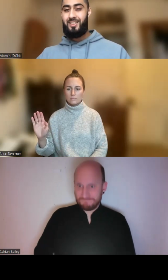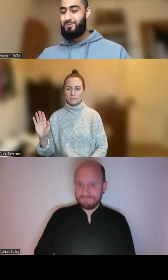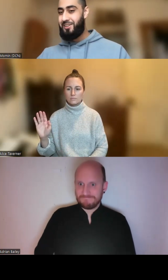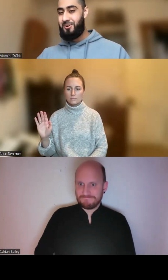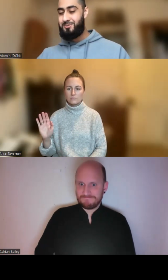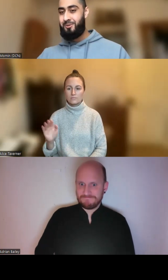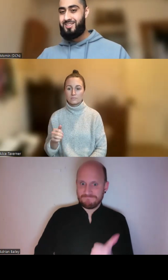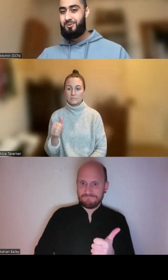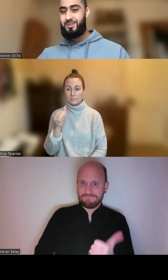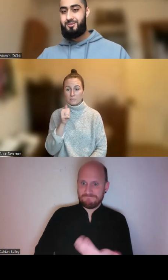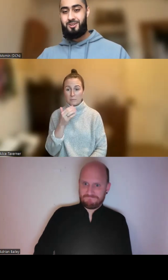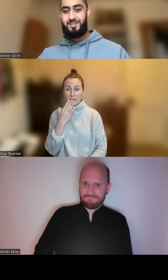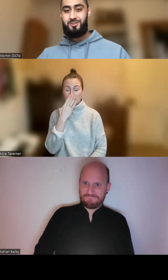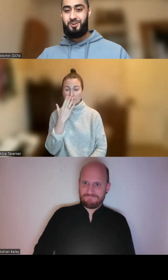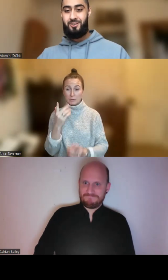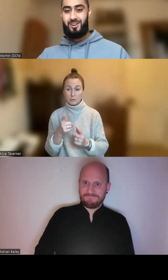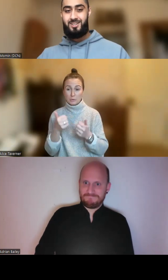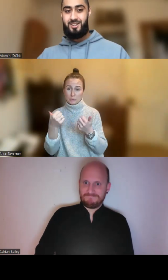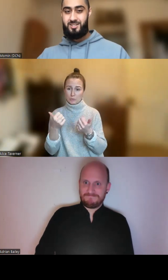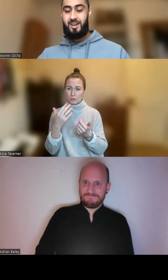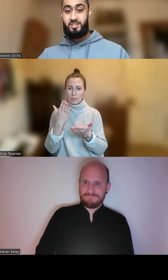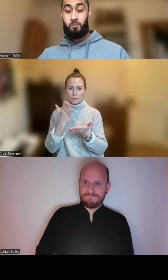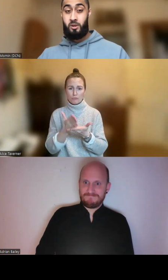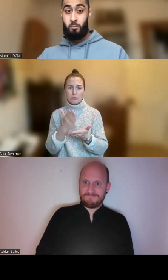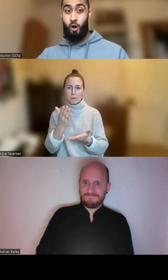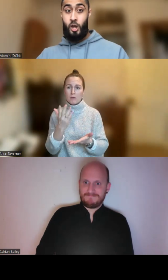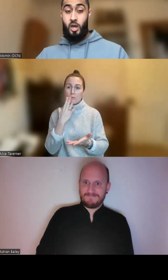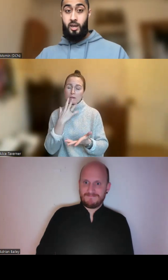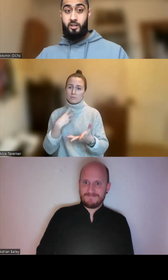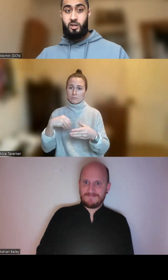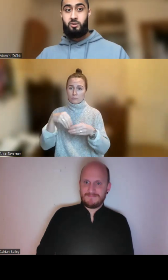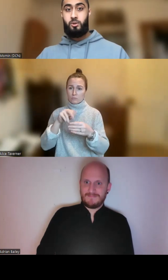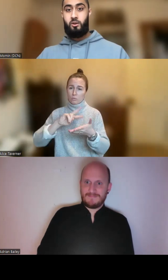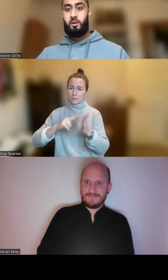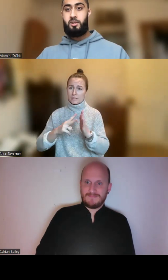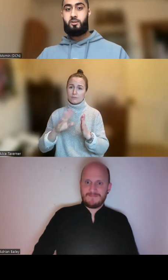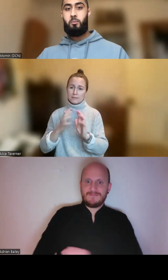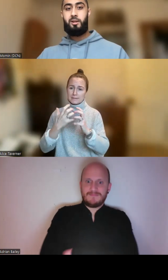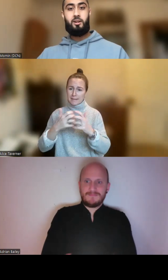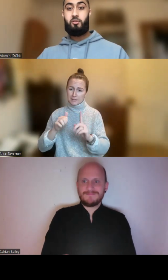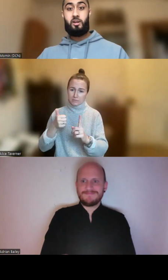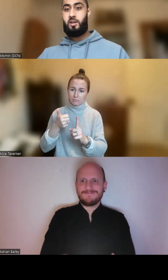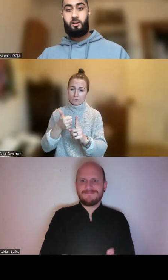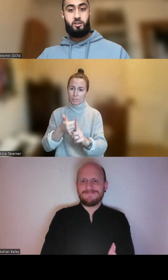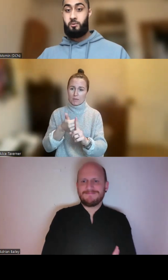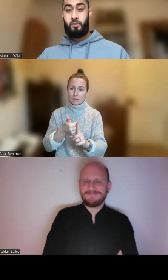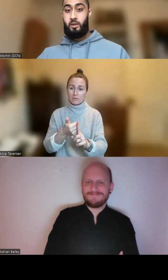and that's what I thought as well once I joined the organization as a tech champion, but it is genuinely unlimited, completely free, and tailored to you.